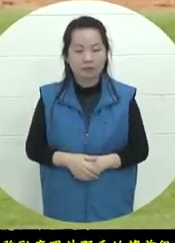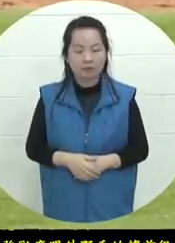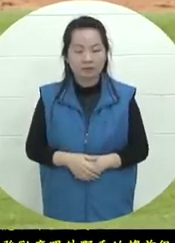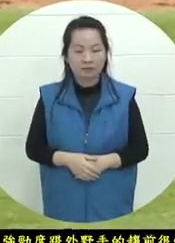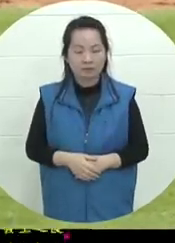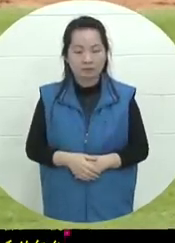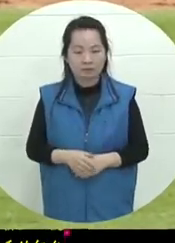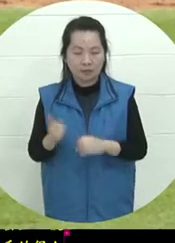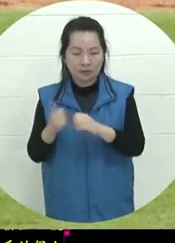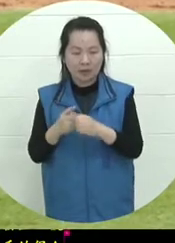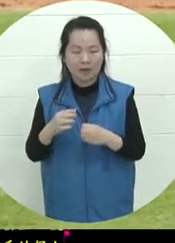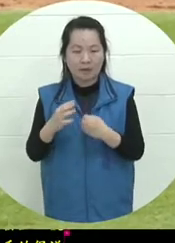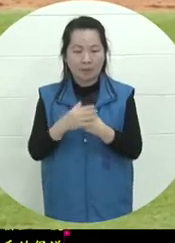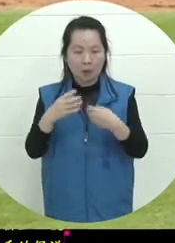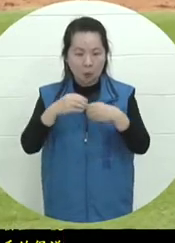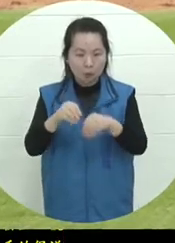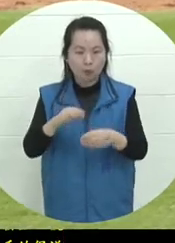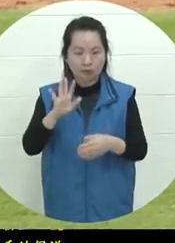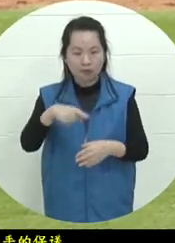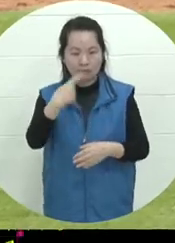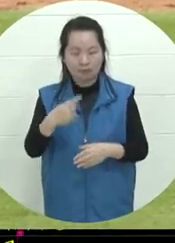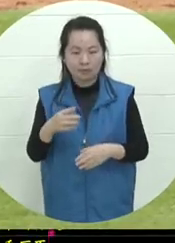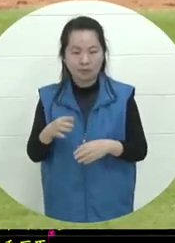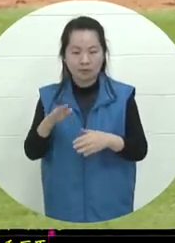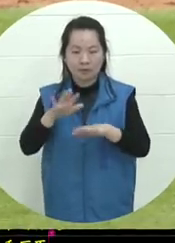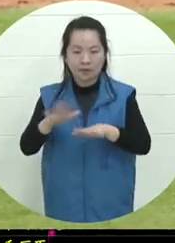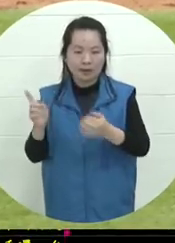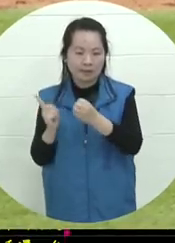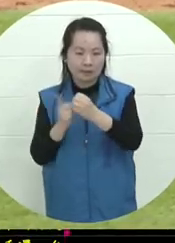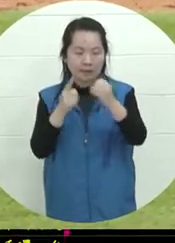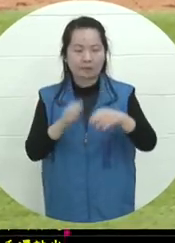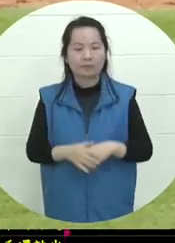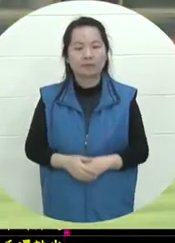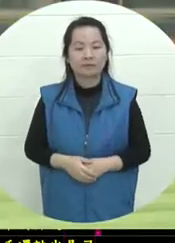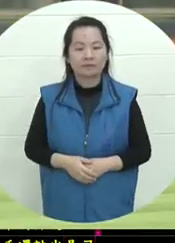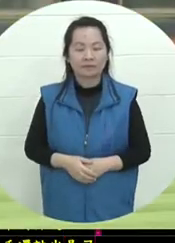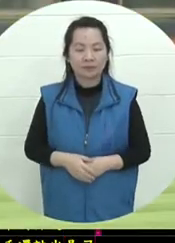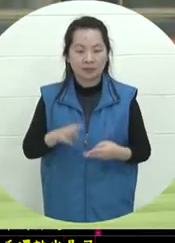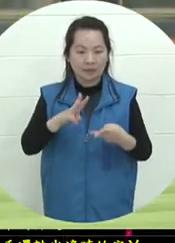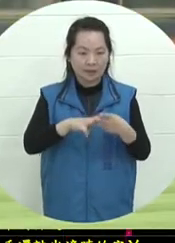Then the batter also knocked out a hit. Now a hit is formed. In a great scoring situation with no one out